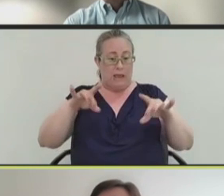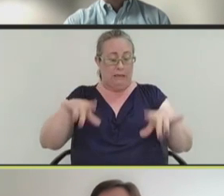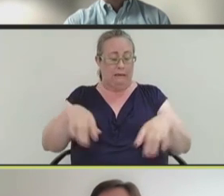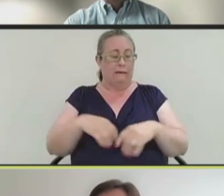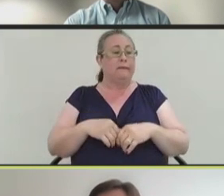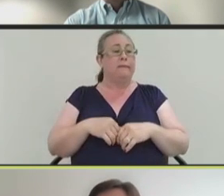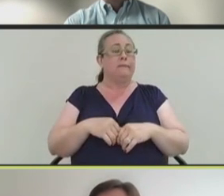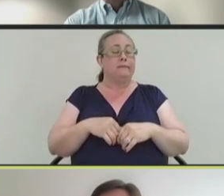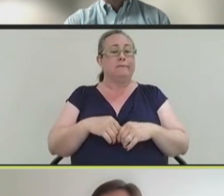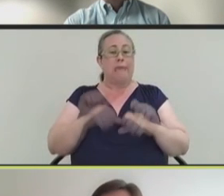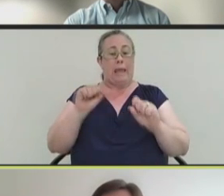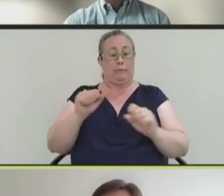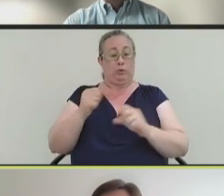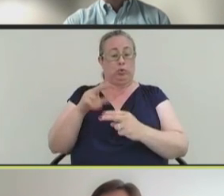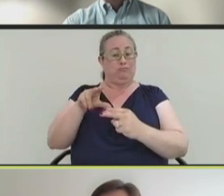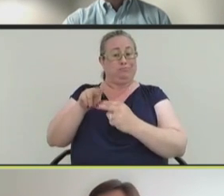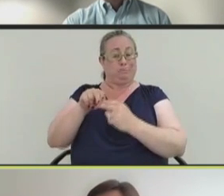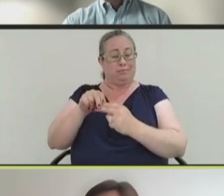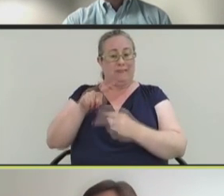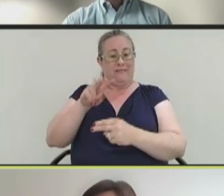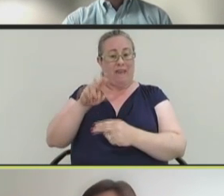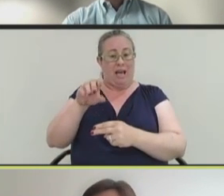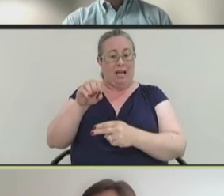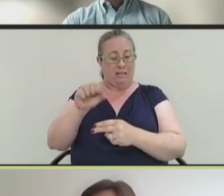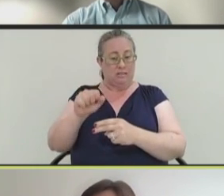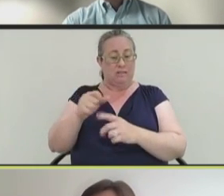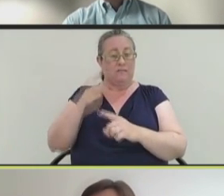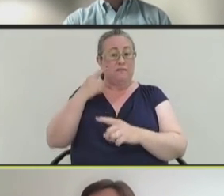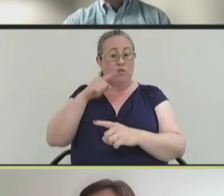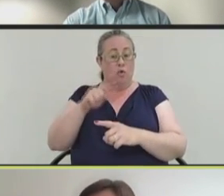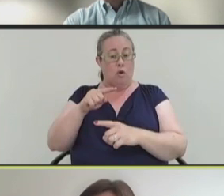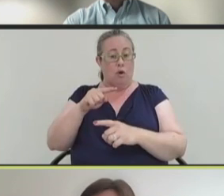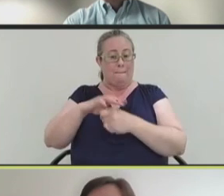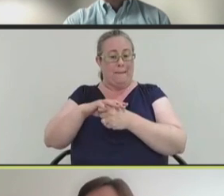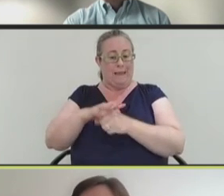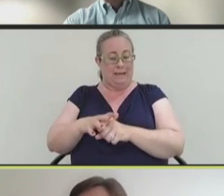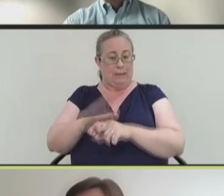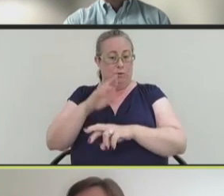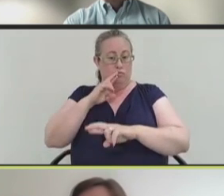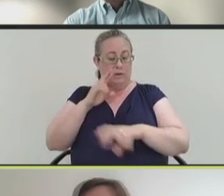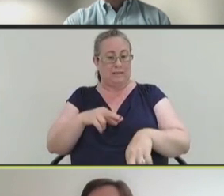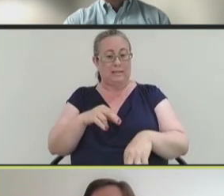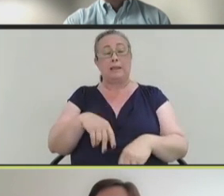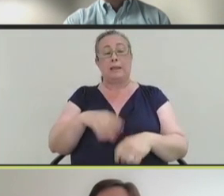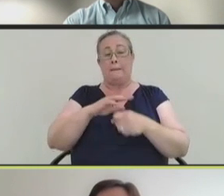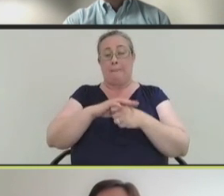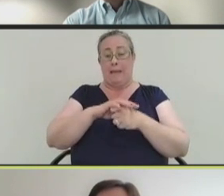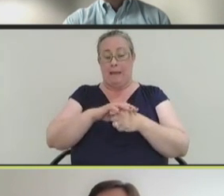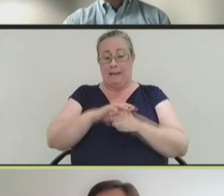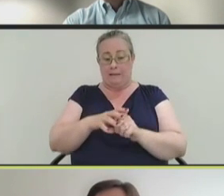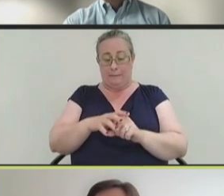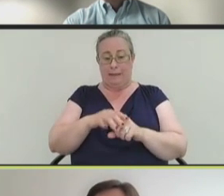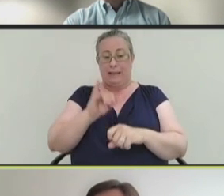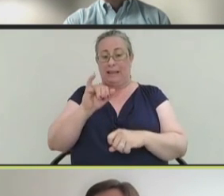the vials that we had for the pandemic response, the pandemic influenza response, for our COVID